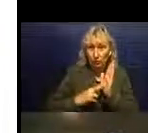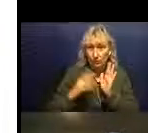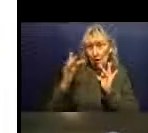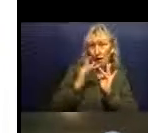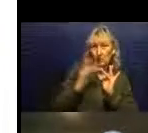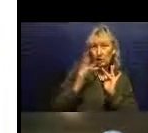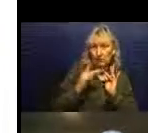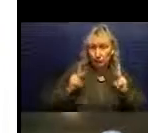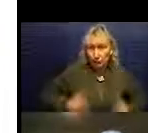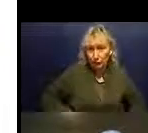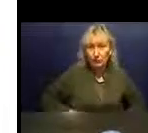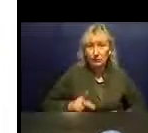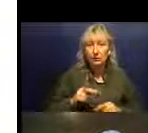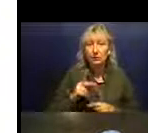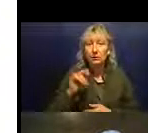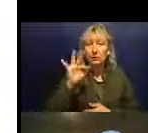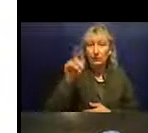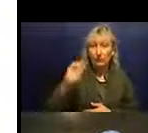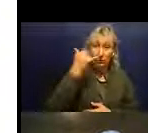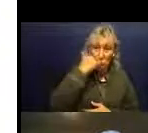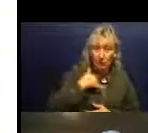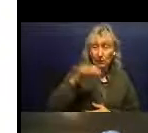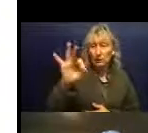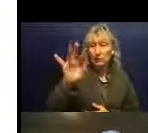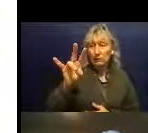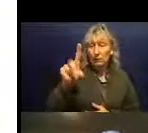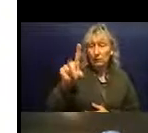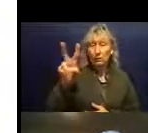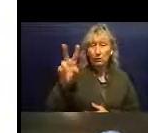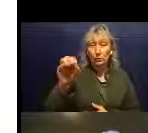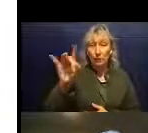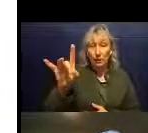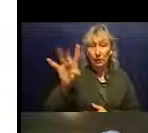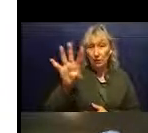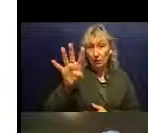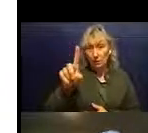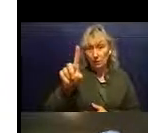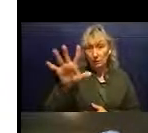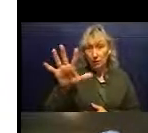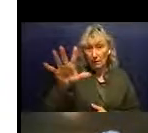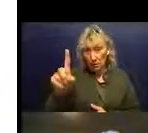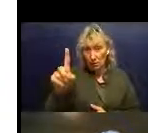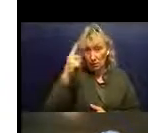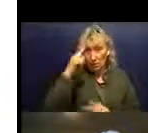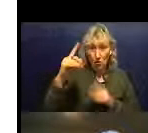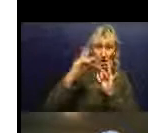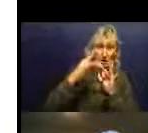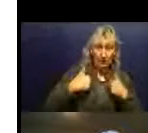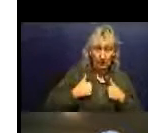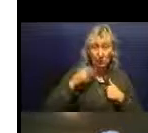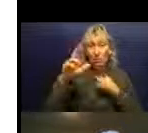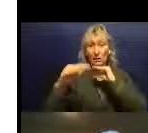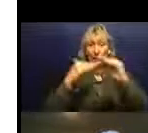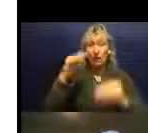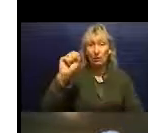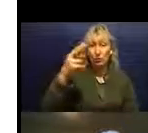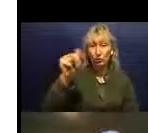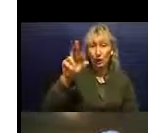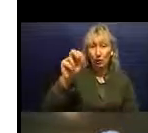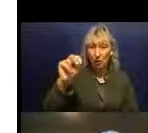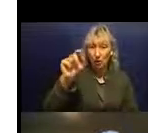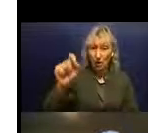I am the sole point of contact for this Rfga.